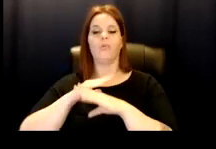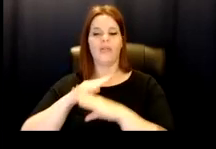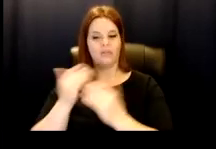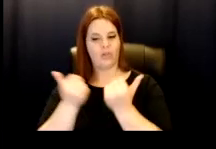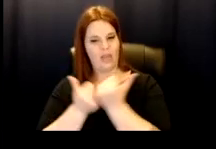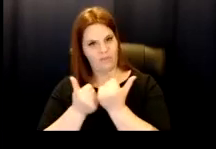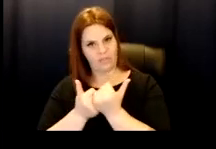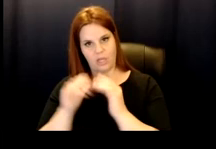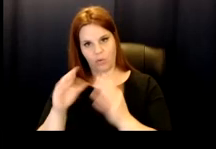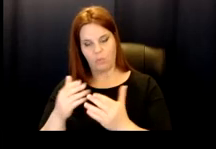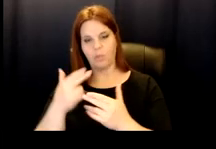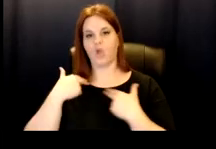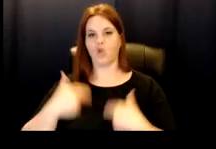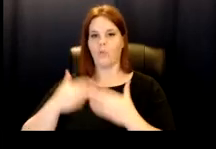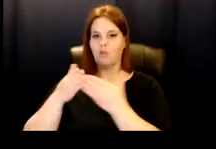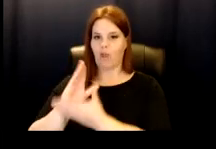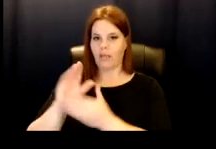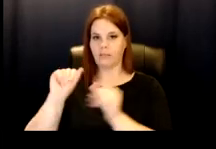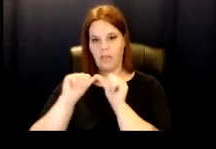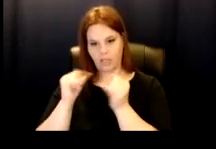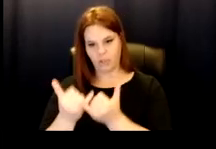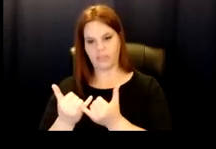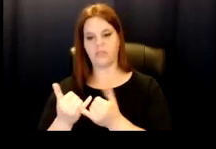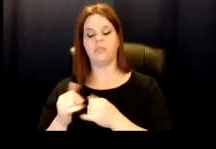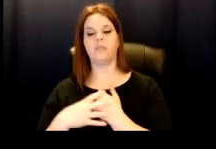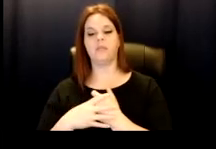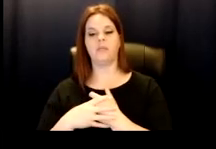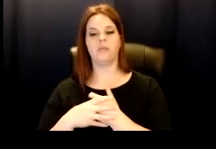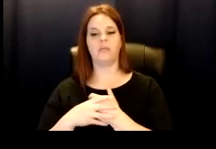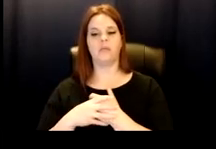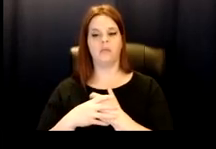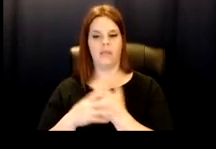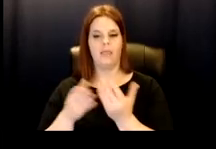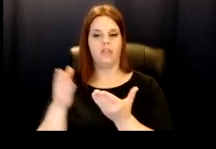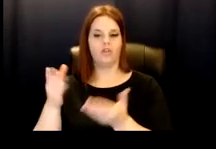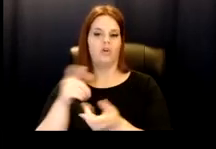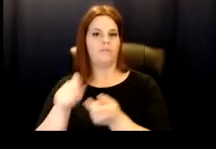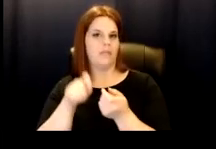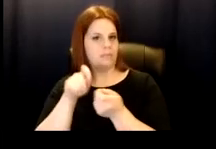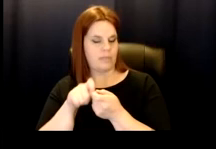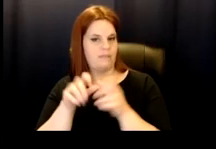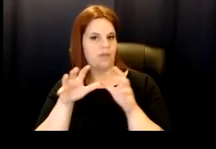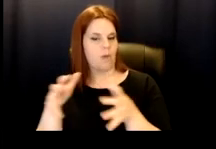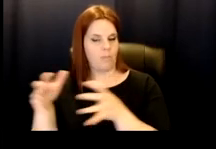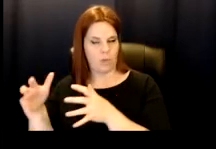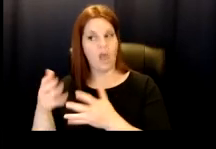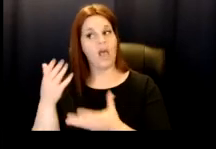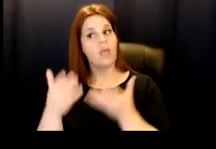agencies that serves specific populations. And they may or may not have developed some